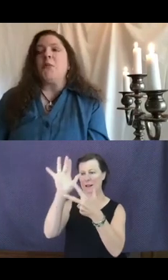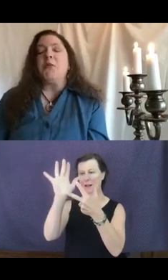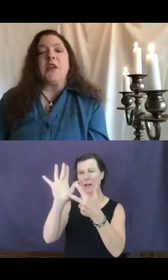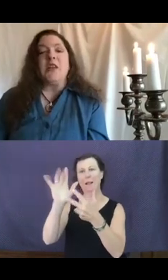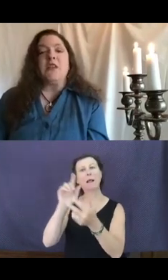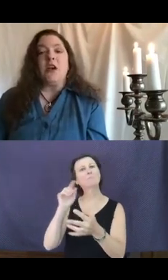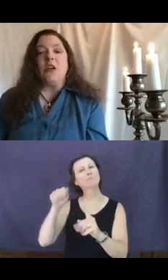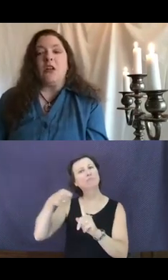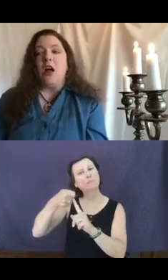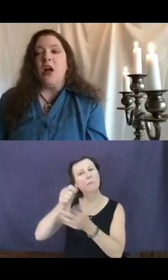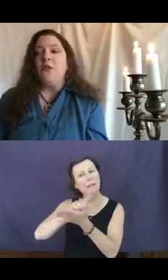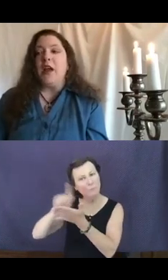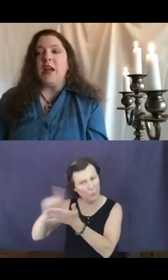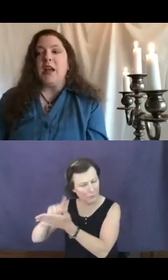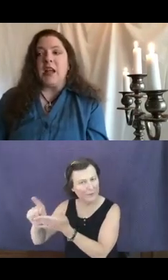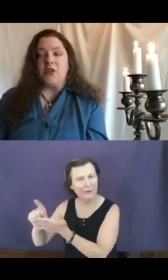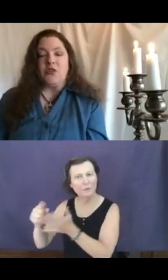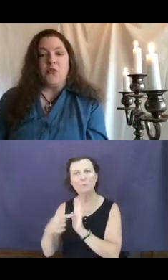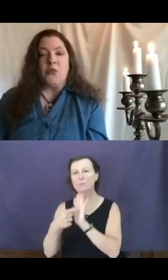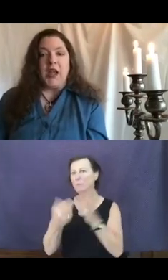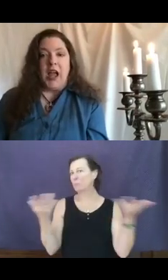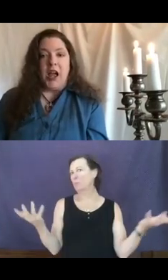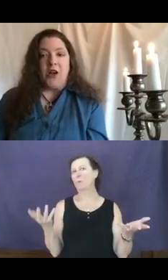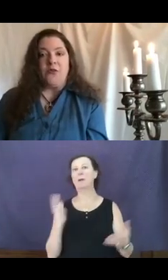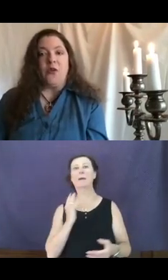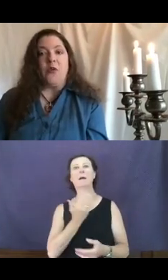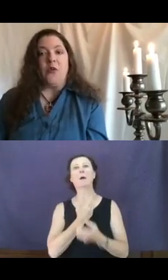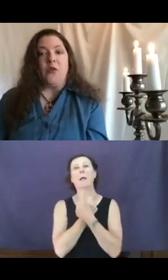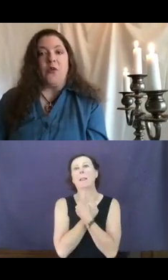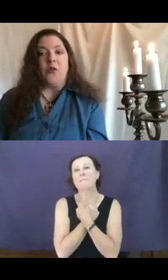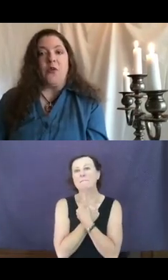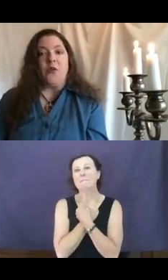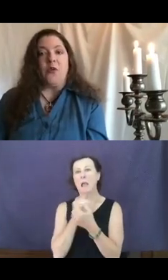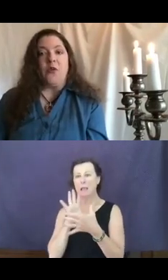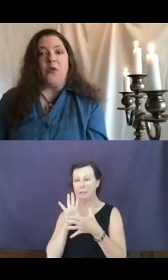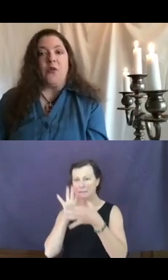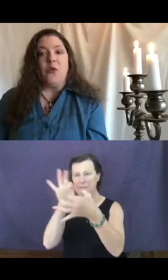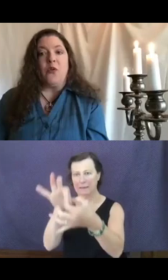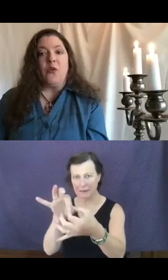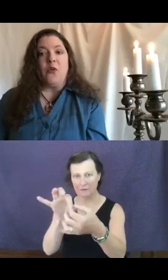represents our love and connection we have for one another,